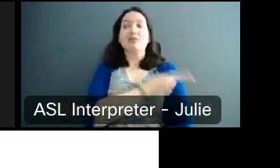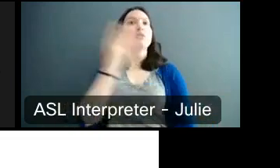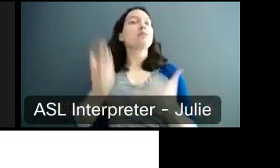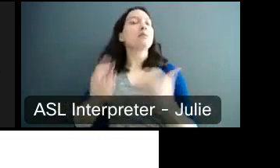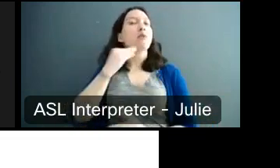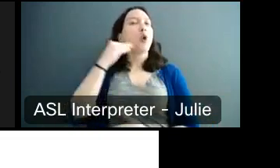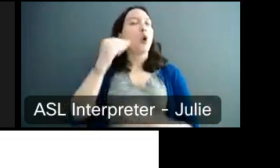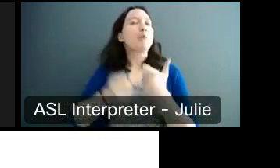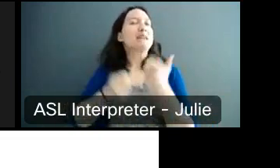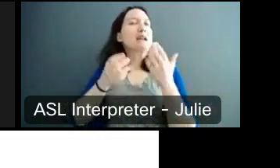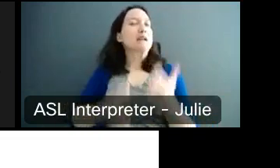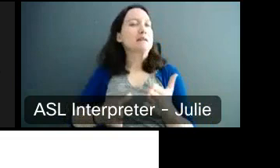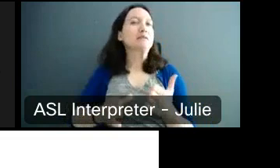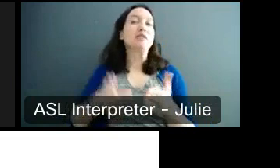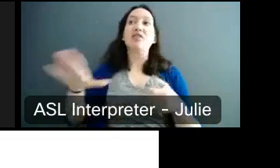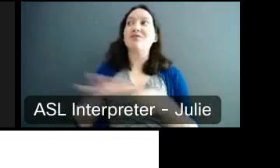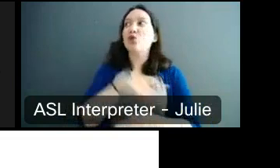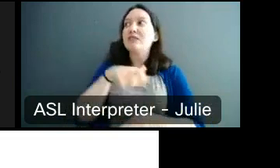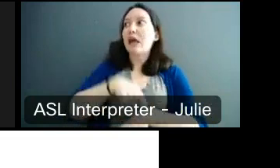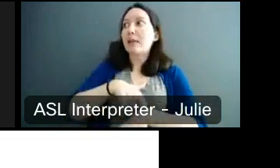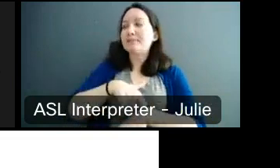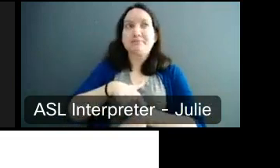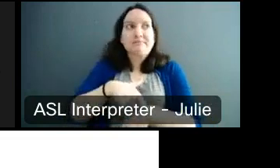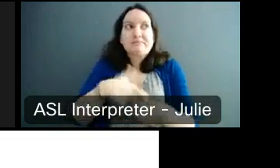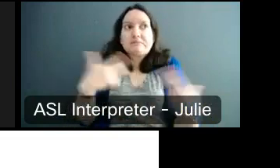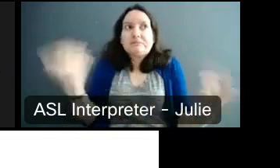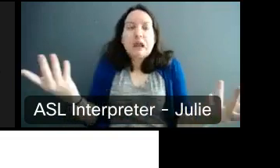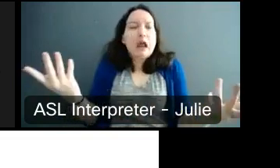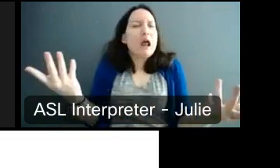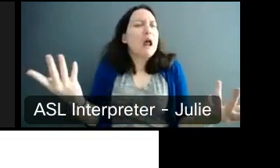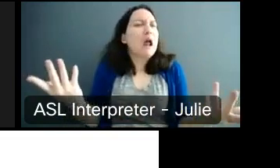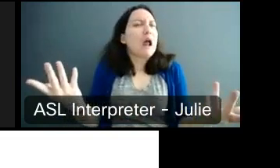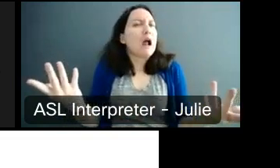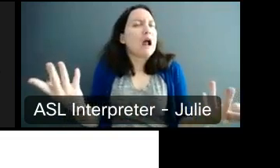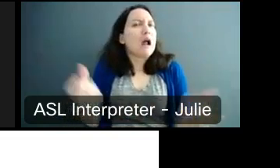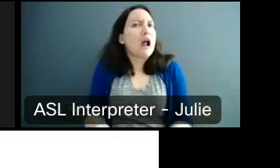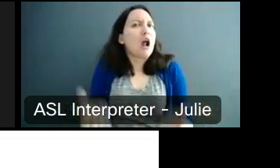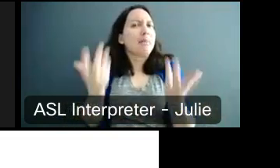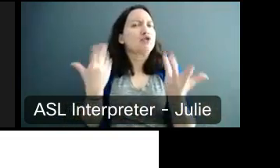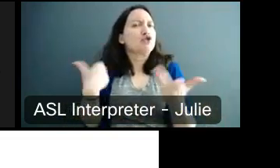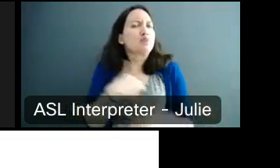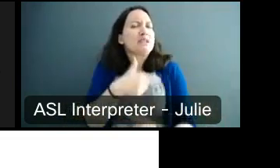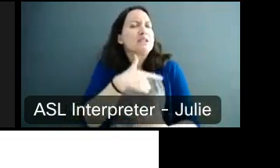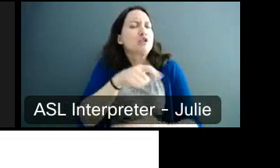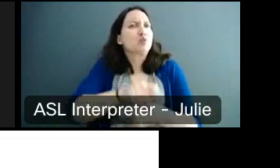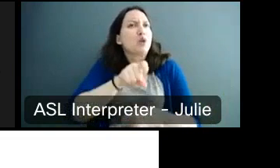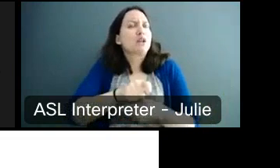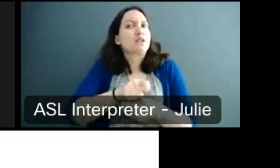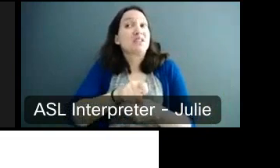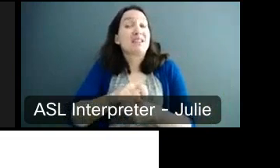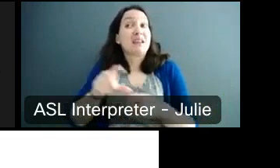Partially a full time. I I don't understand how much are we working on bringing that network?